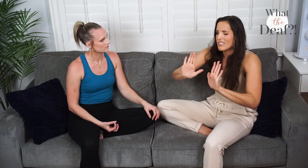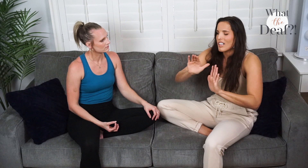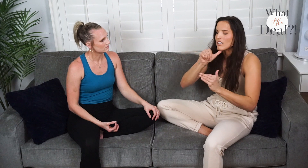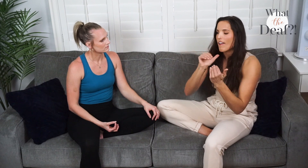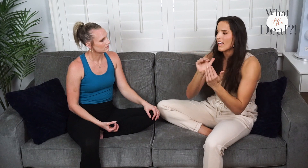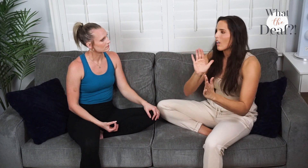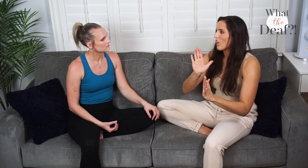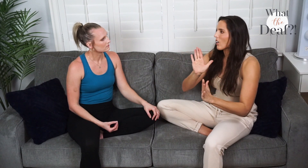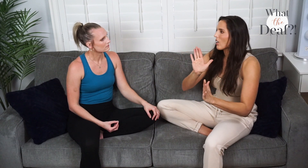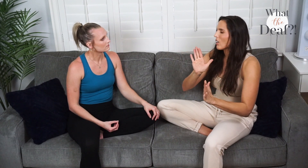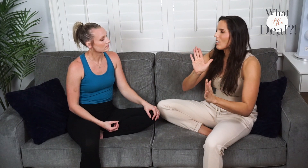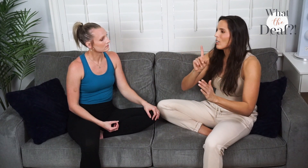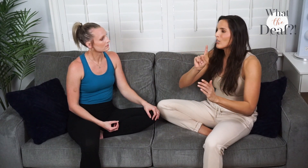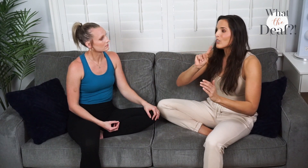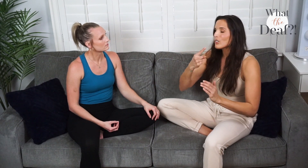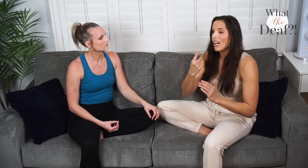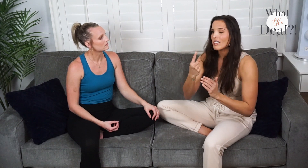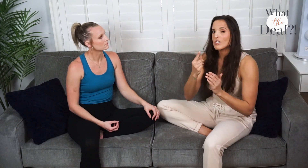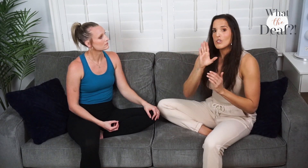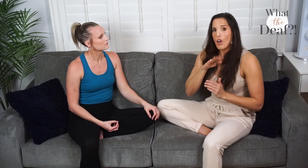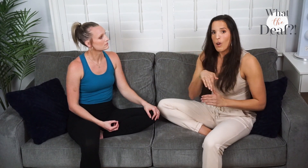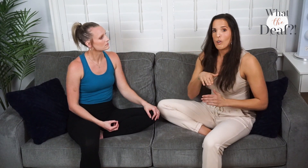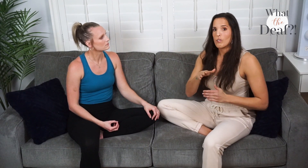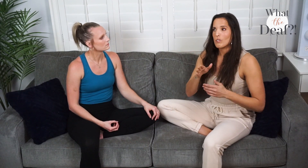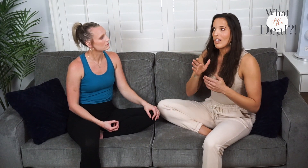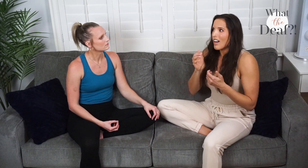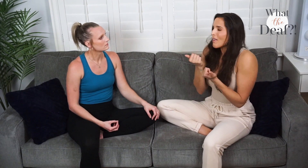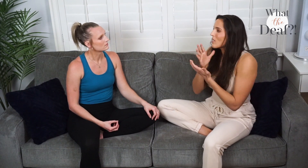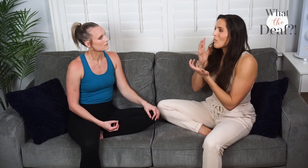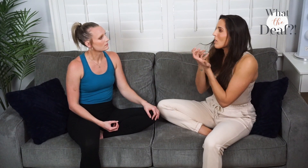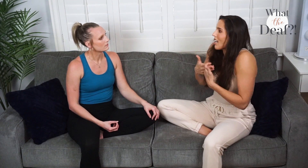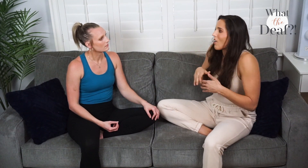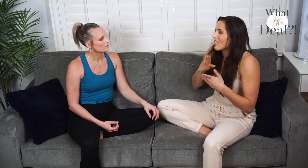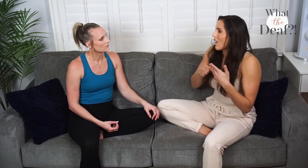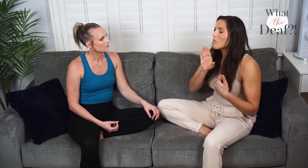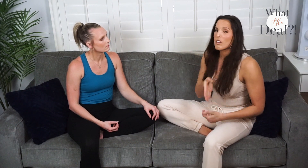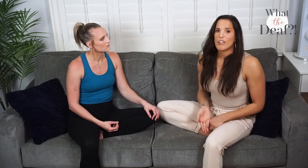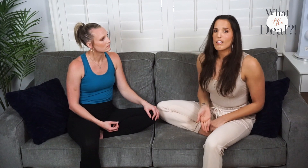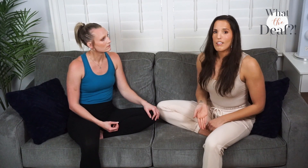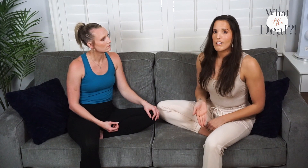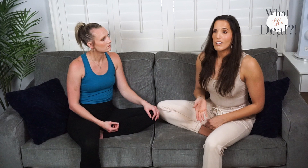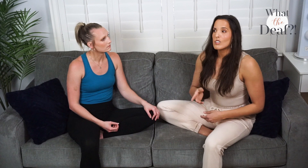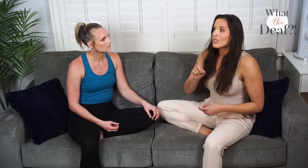I’m like no, no, no. That’s not fair, that’s not right. Just know that everything will work out at the end of the day, it will.